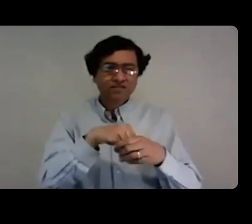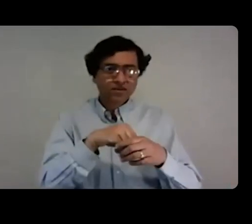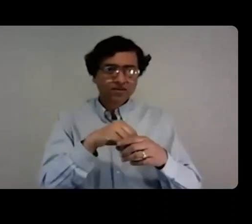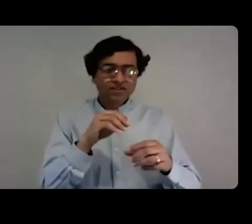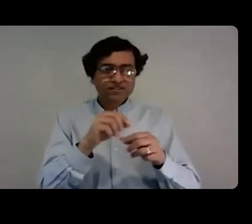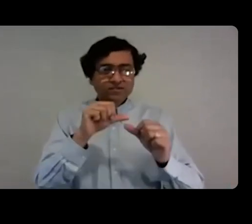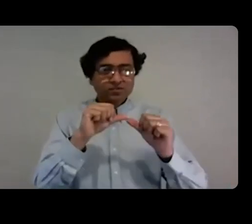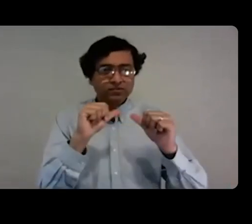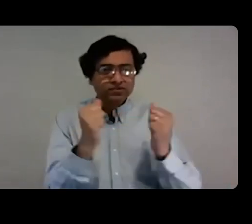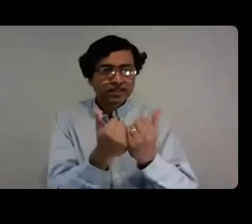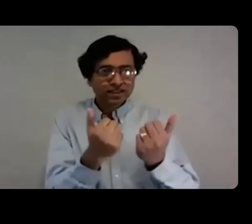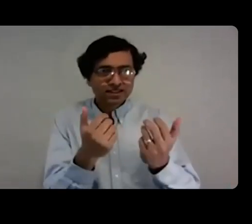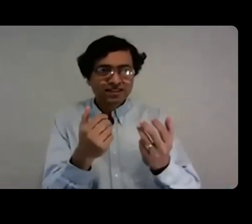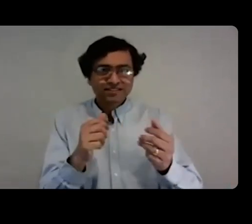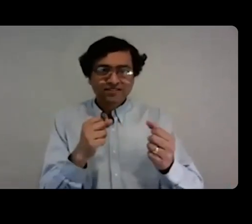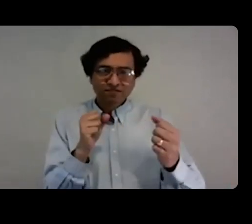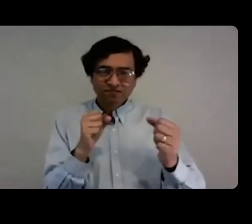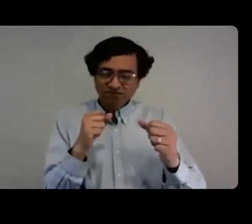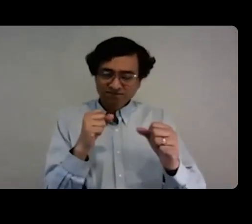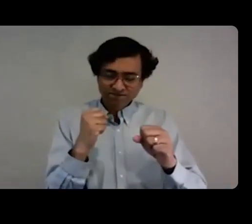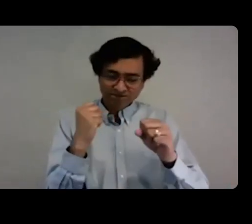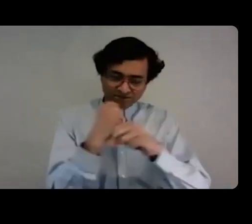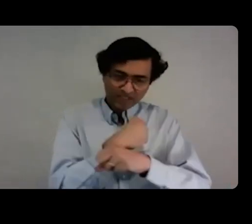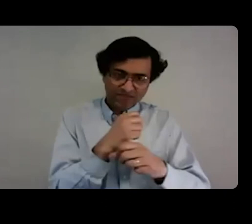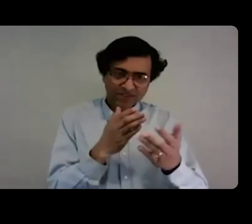And of course, the reason for that is that deaf people were